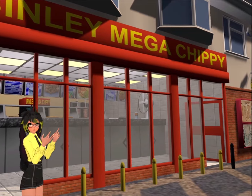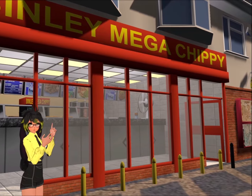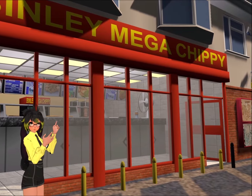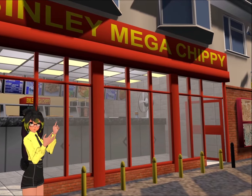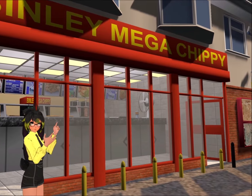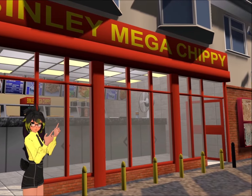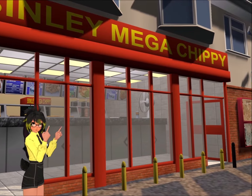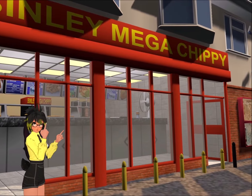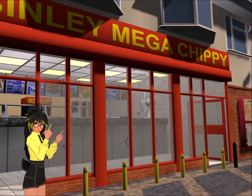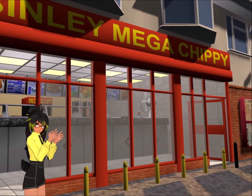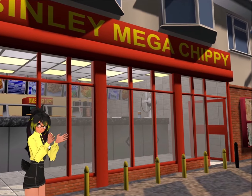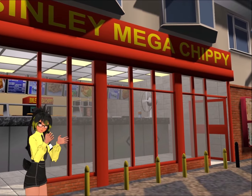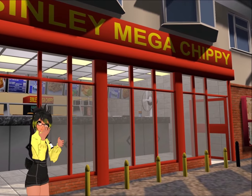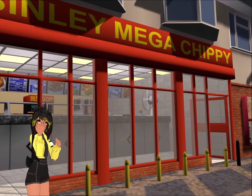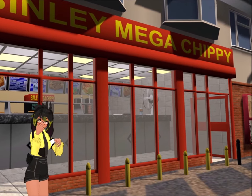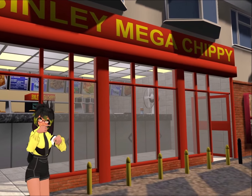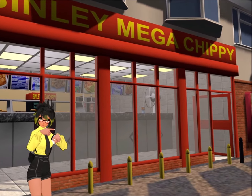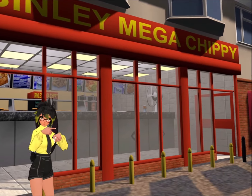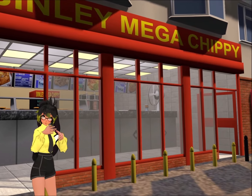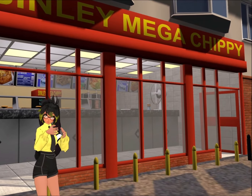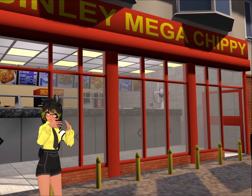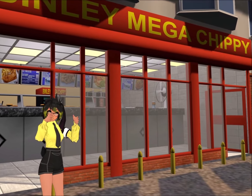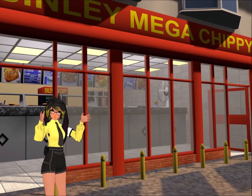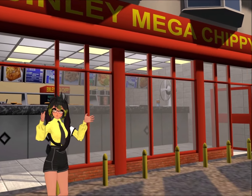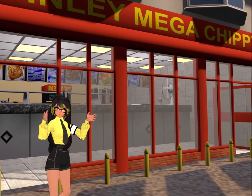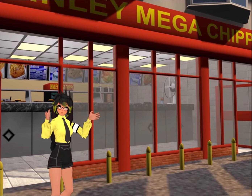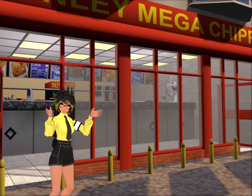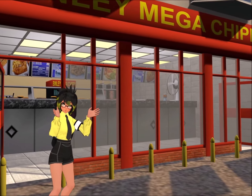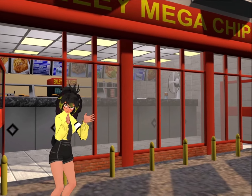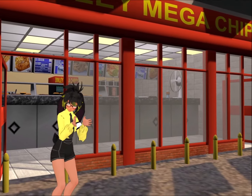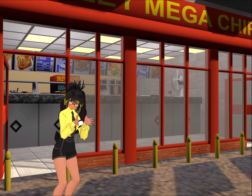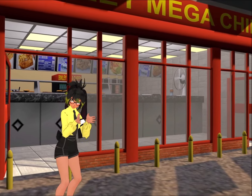This is - - Sometimes they have large and small [food stores]